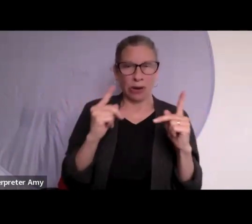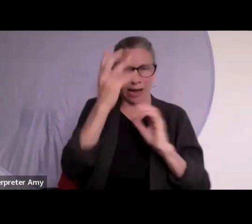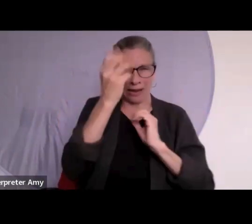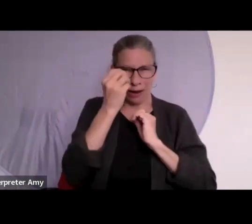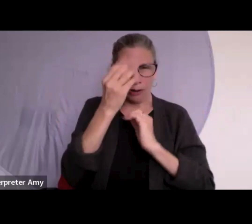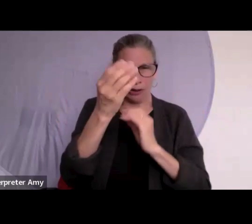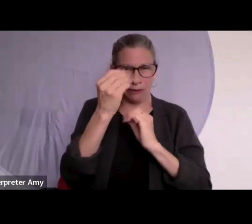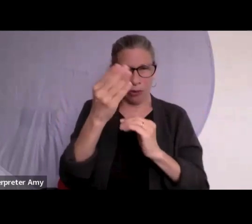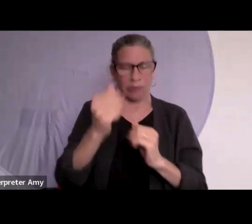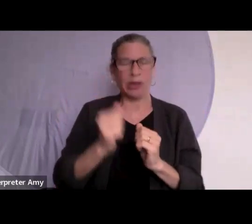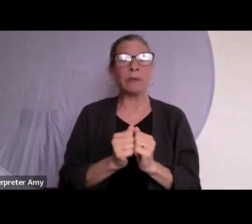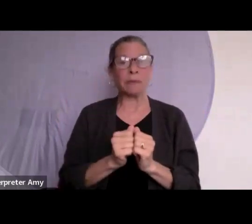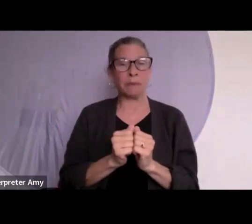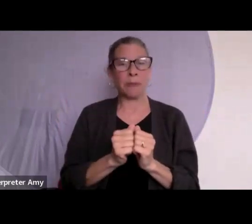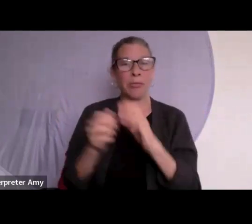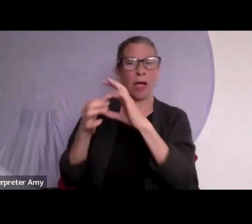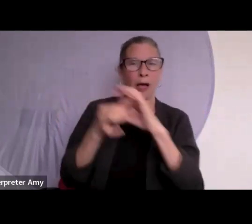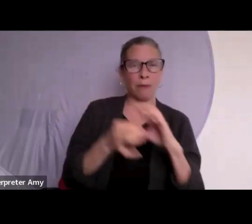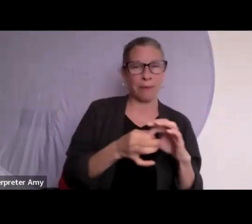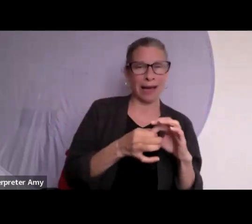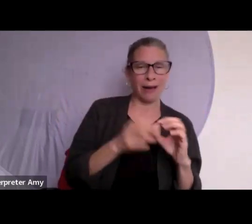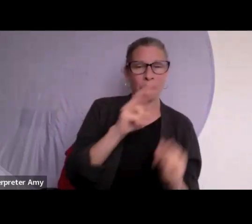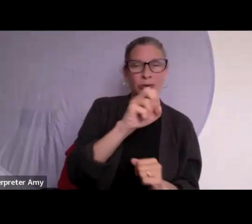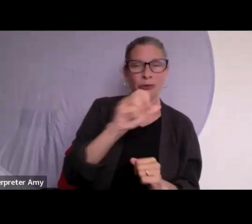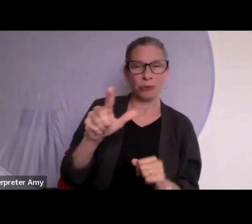have questions about, more about Reelabilities. I'm sorry for